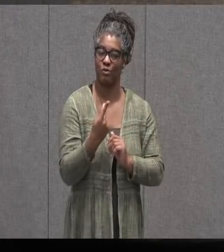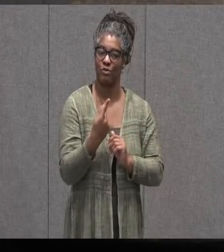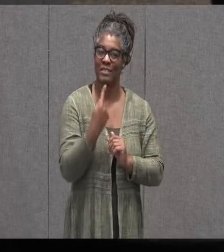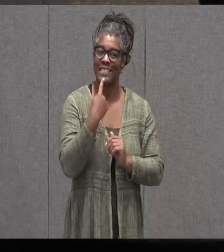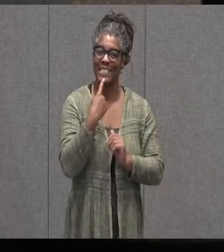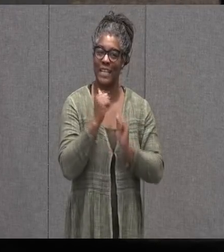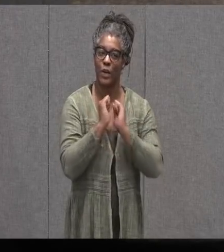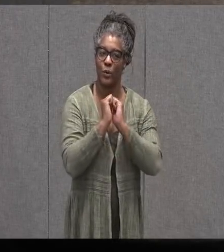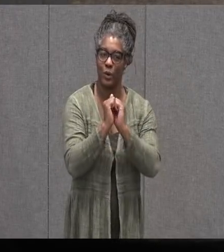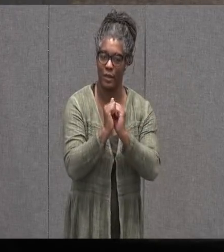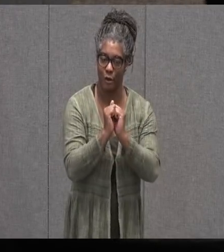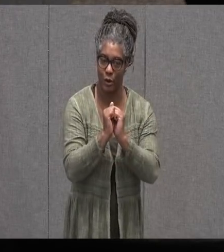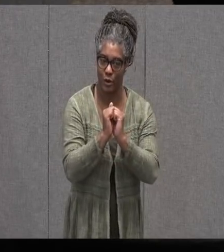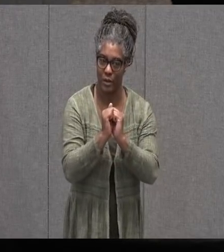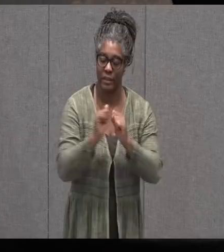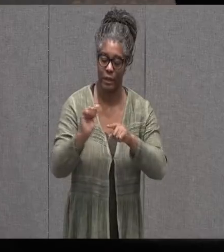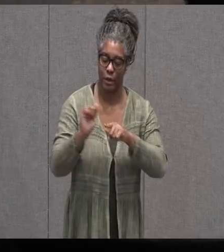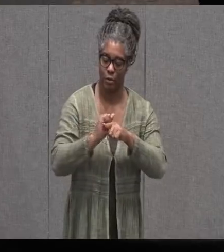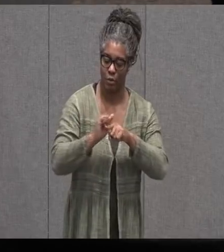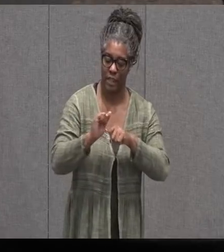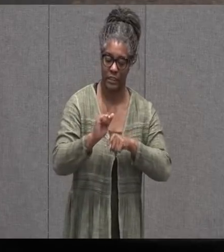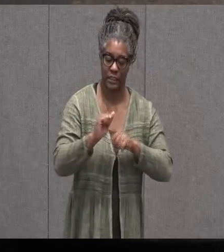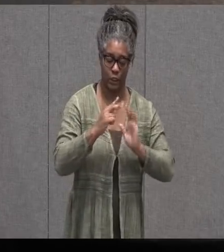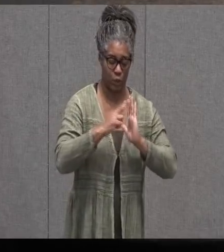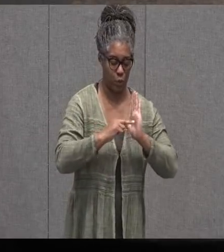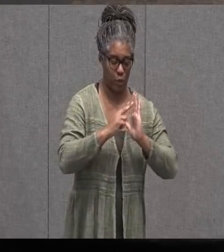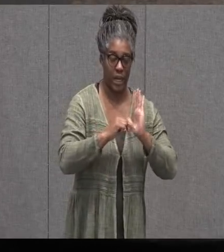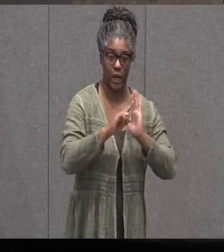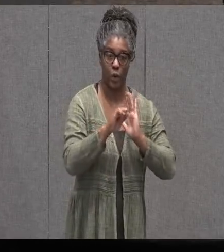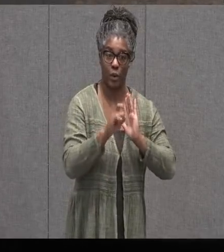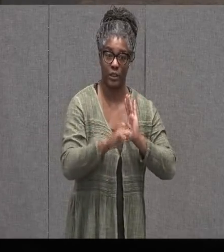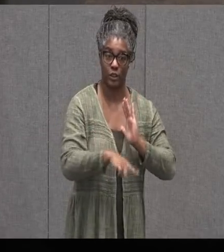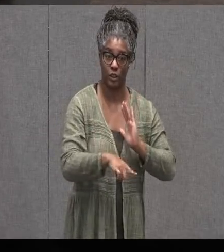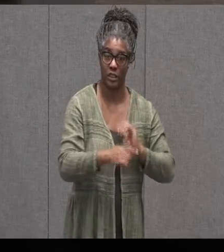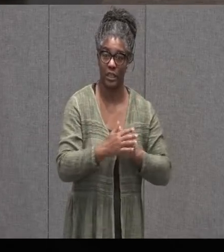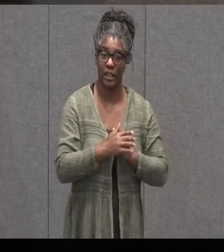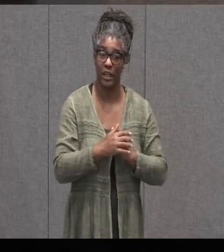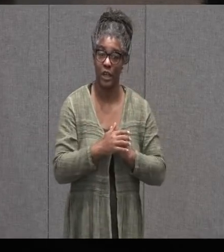Here is what we will practice reading.